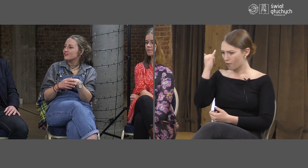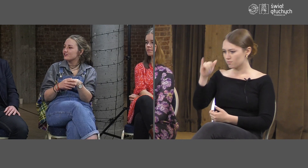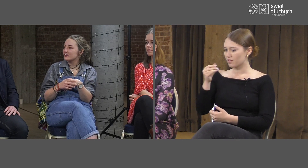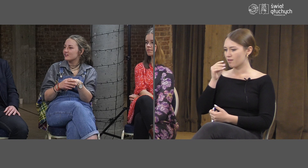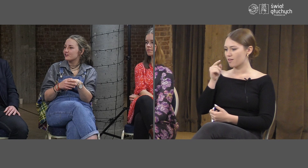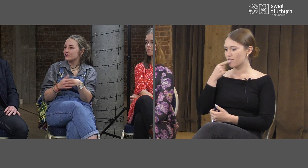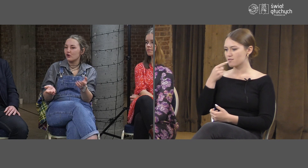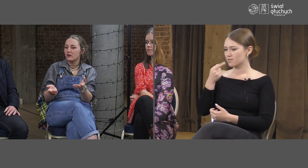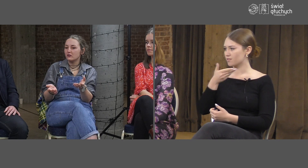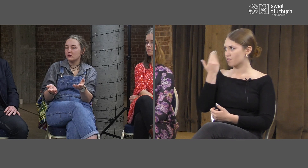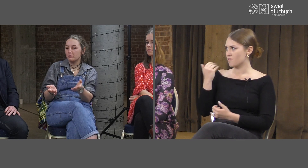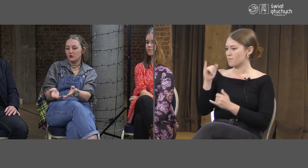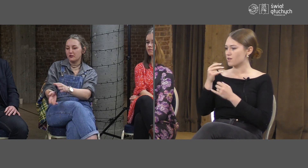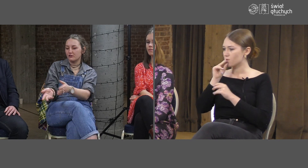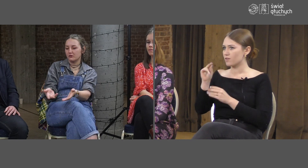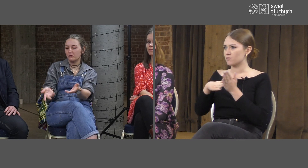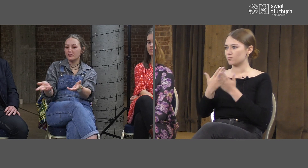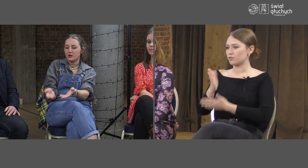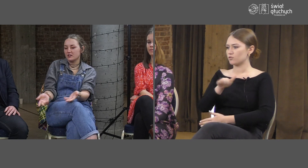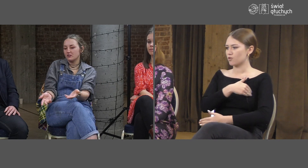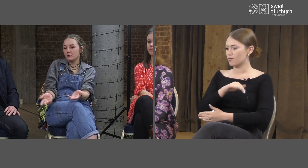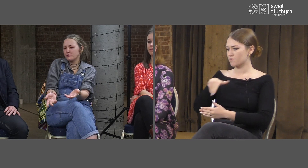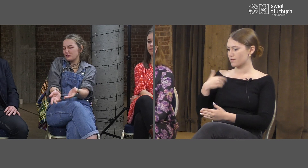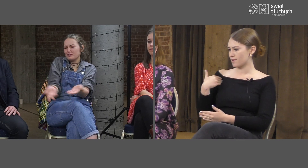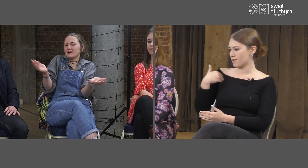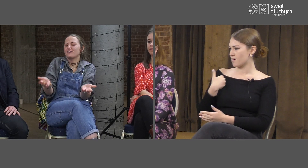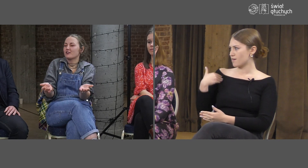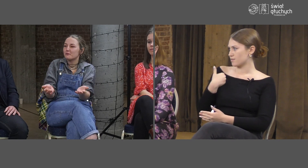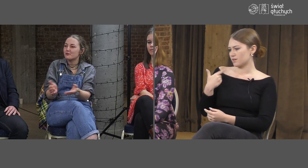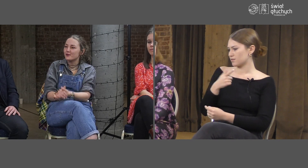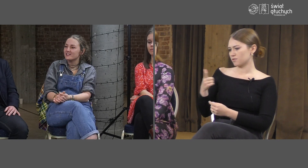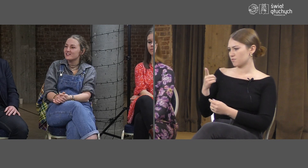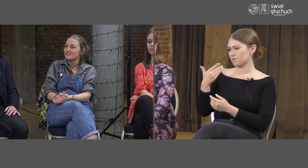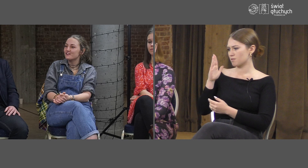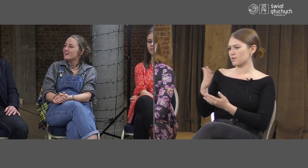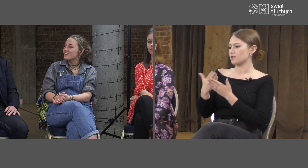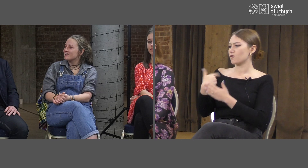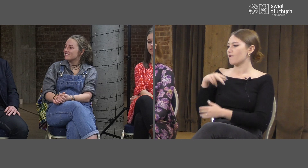In school — why are you learning to speak English, since you won’t know how to speak English anyway?